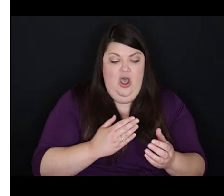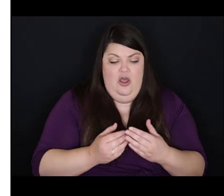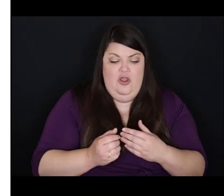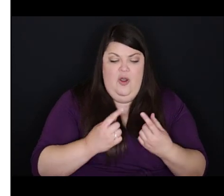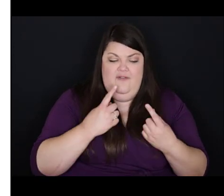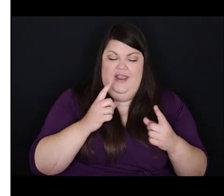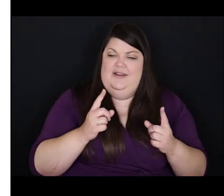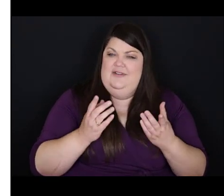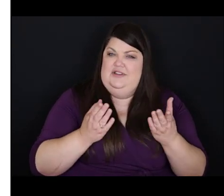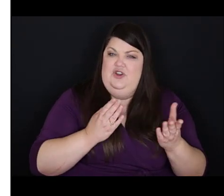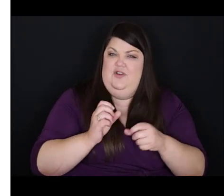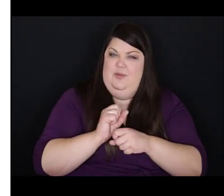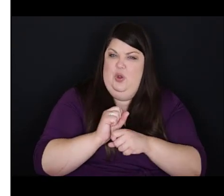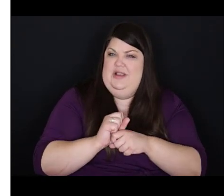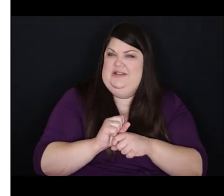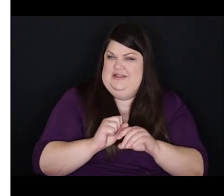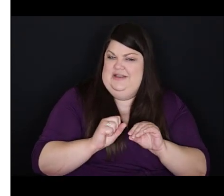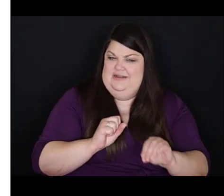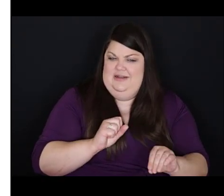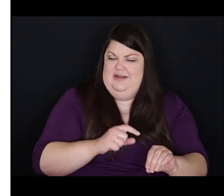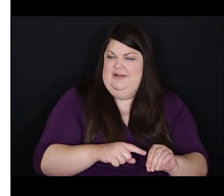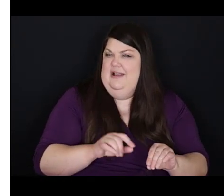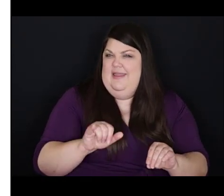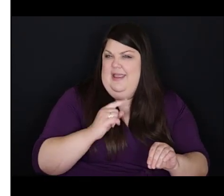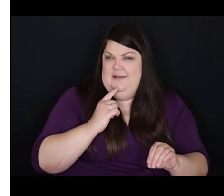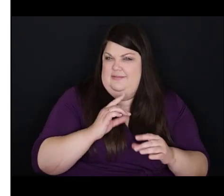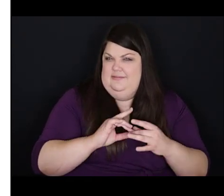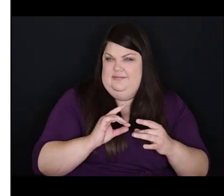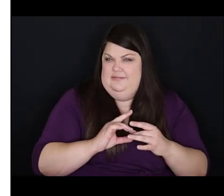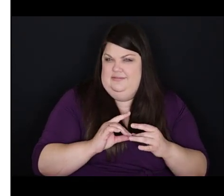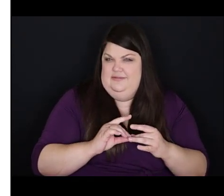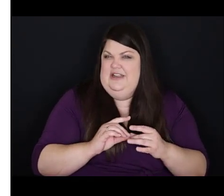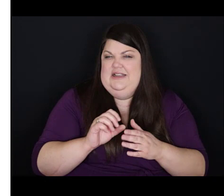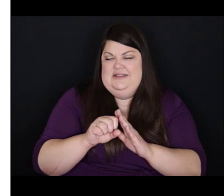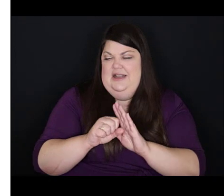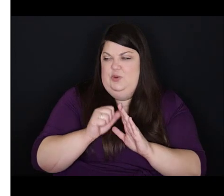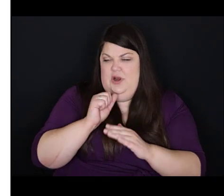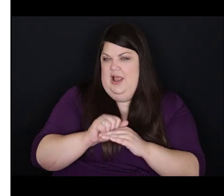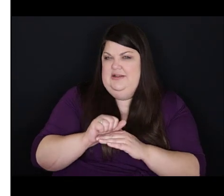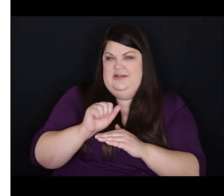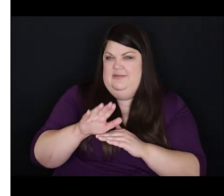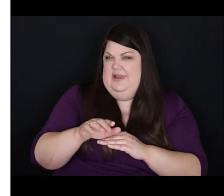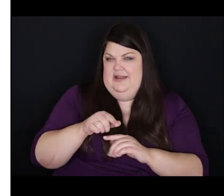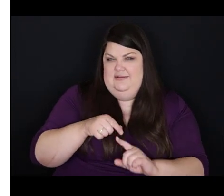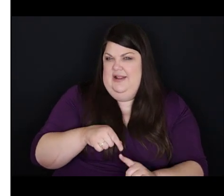as I mentioned earlier, States will not submit expected levels of performance for this indicator